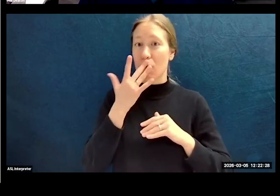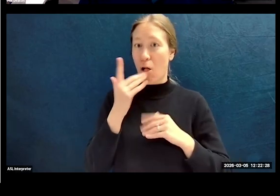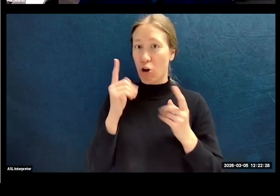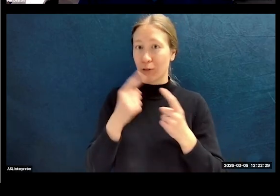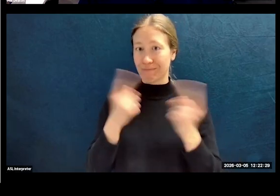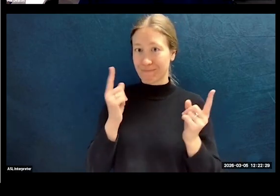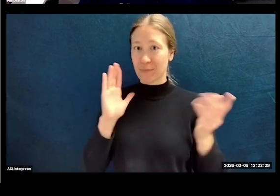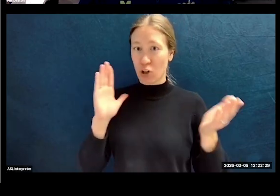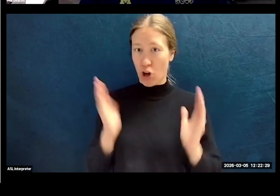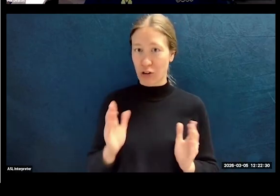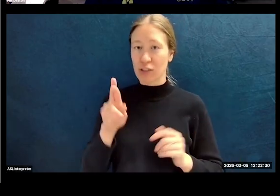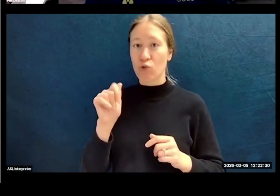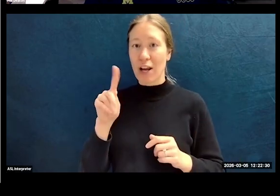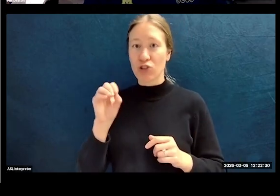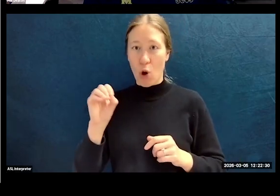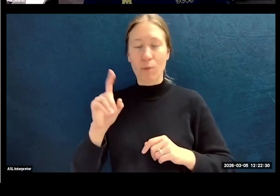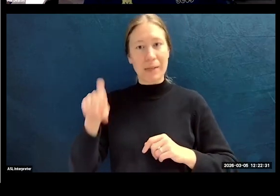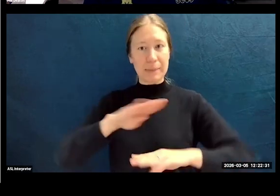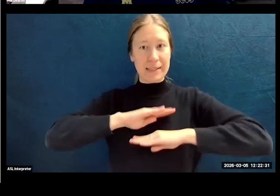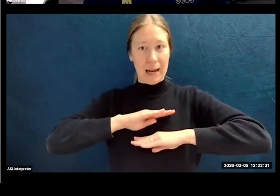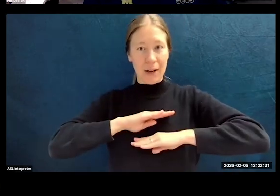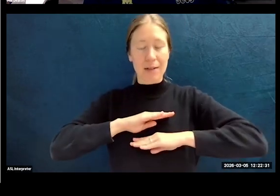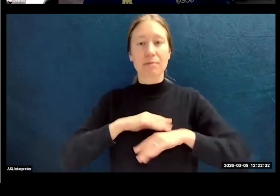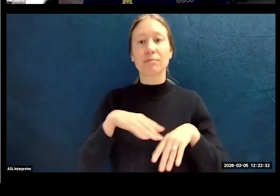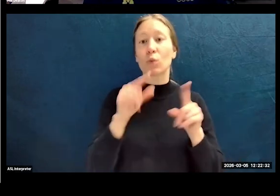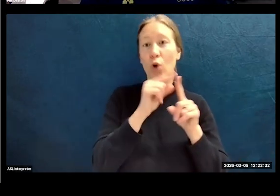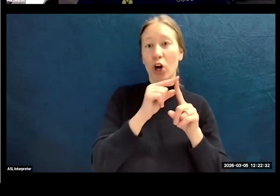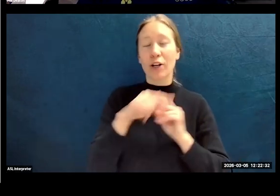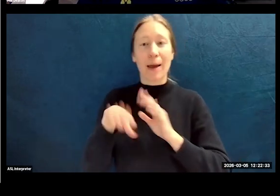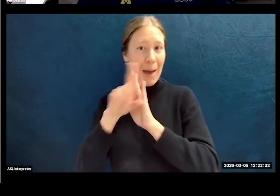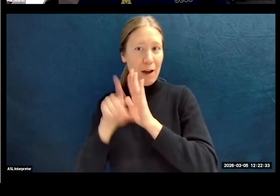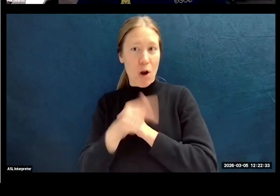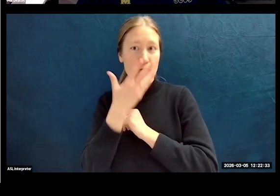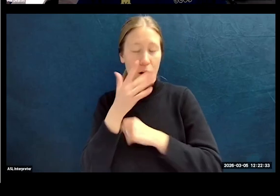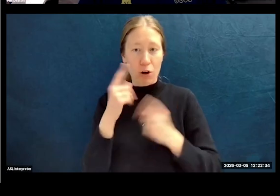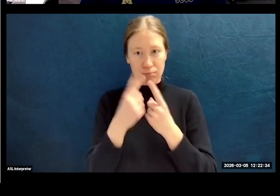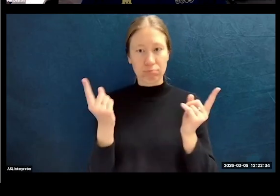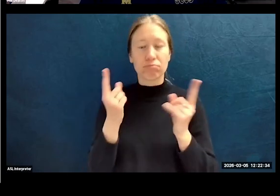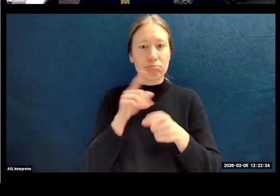is met for foreground and background content. So, this means that you're comparing your text color